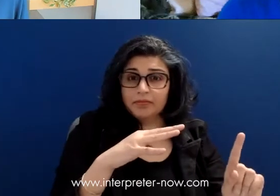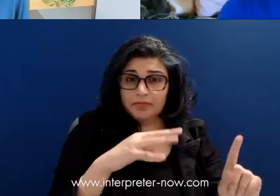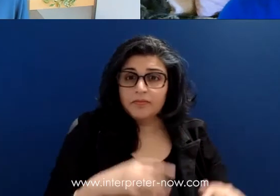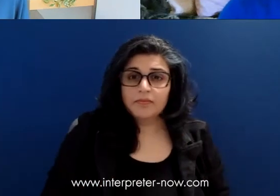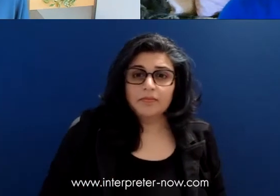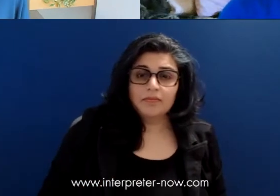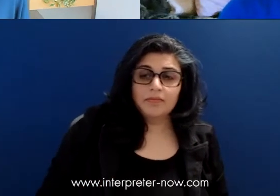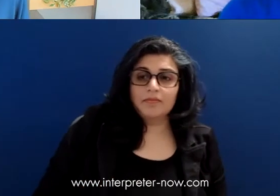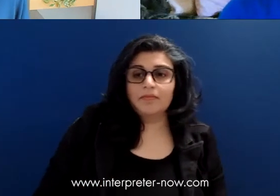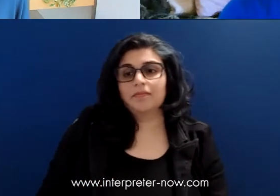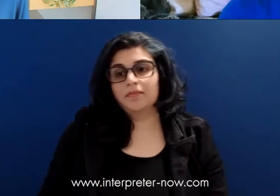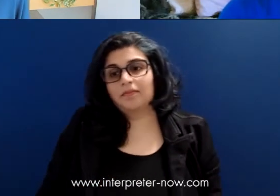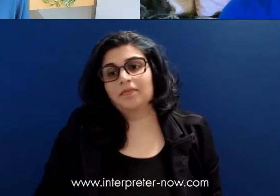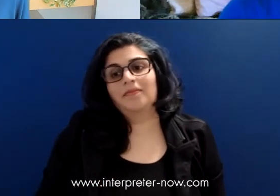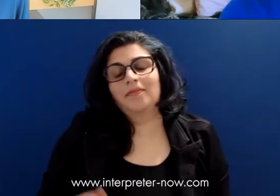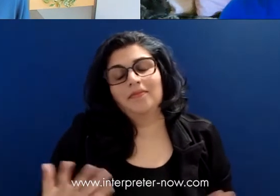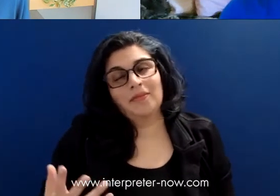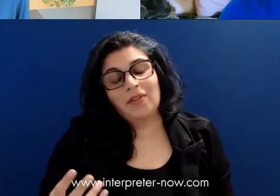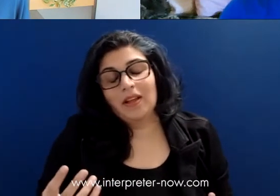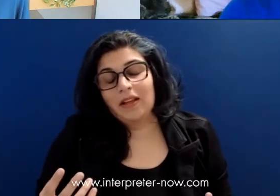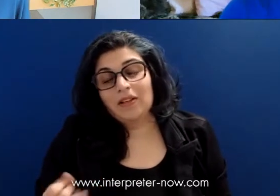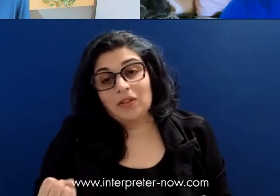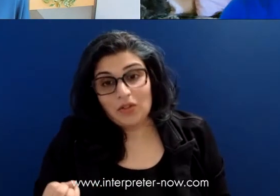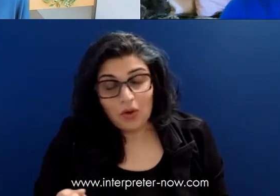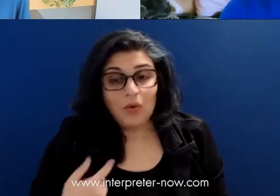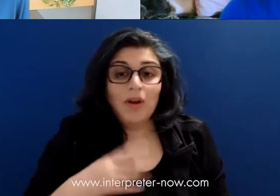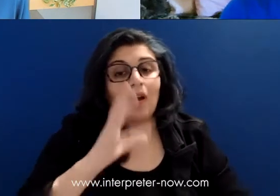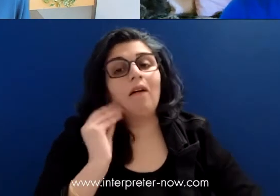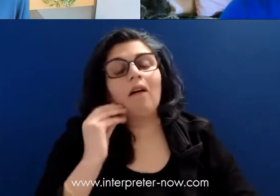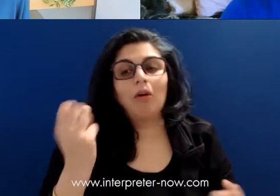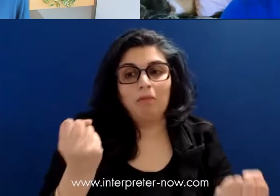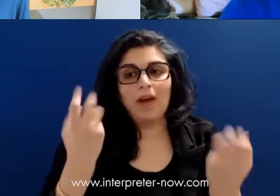As a result of which, we experienced many different types of interactions with people,